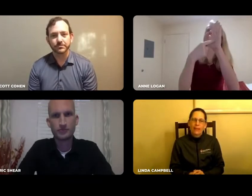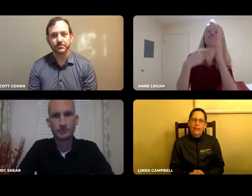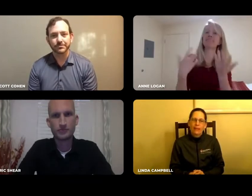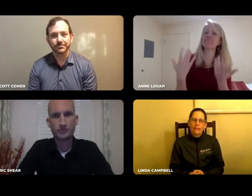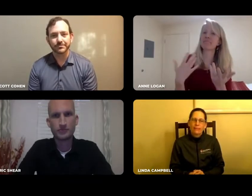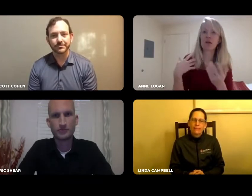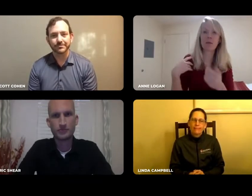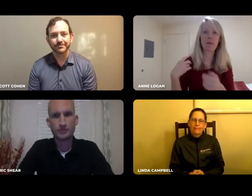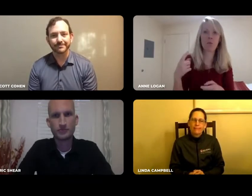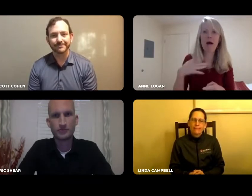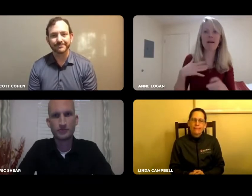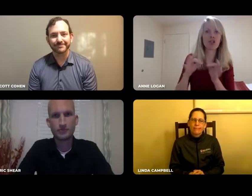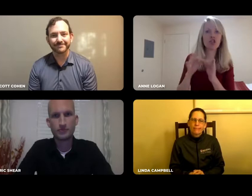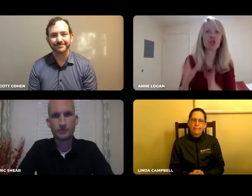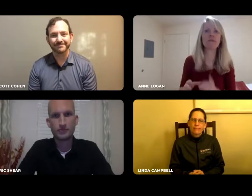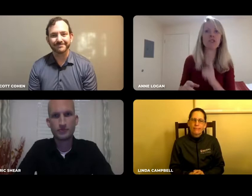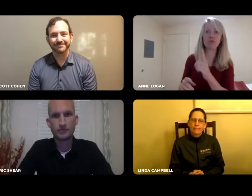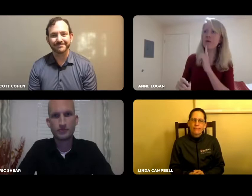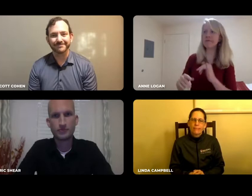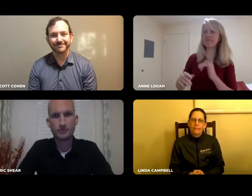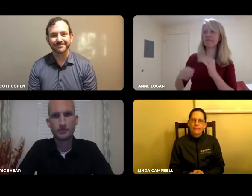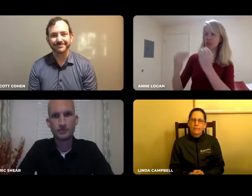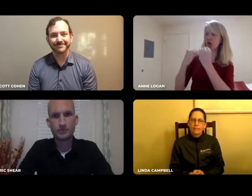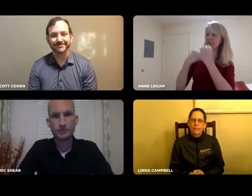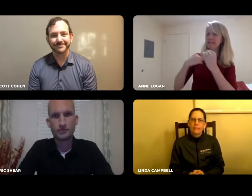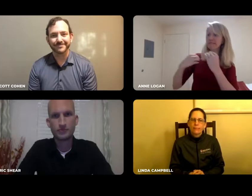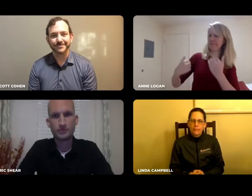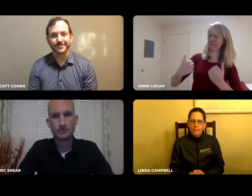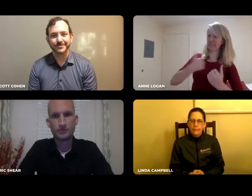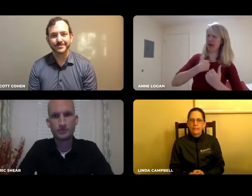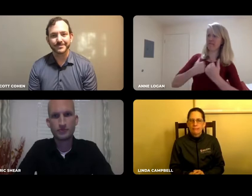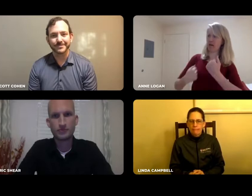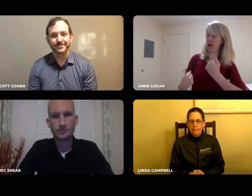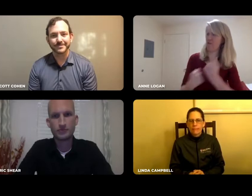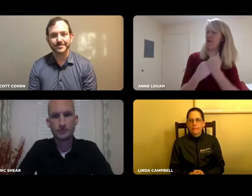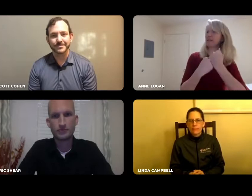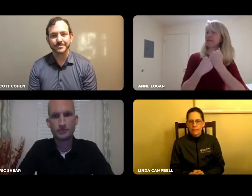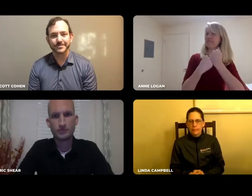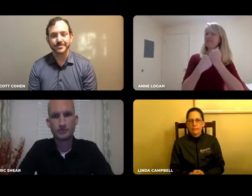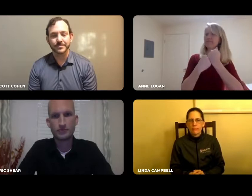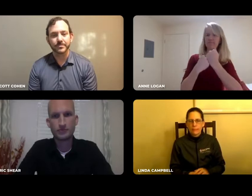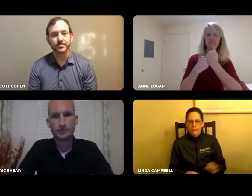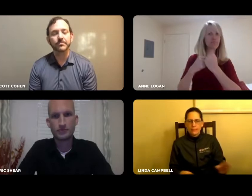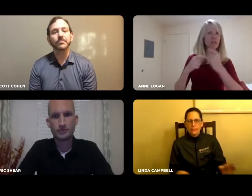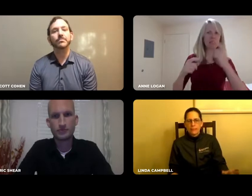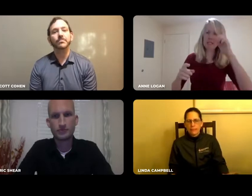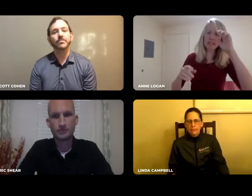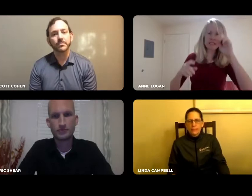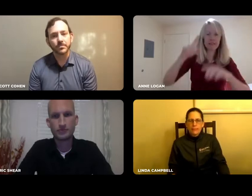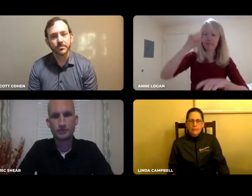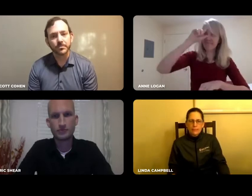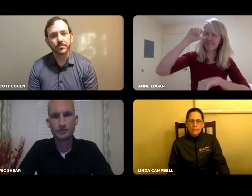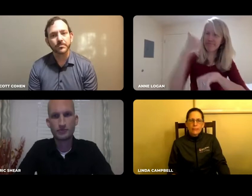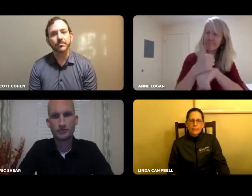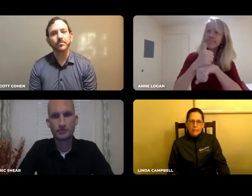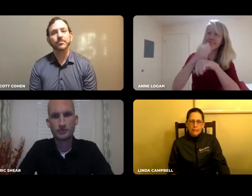I'd have to say one of my interpreters too who taught me self-advocacy